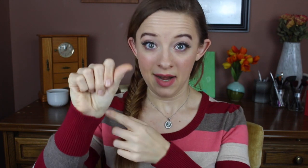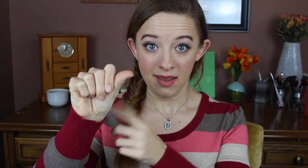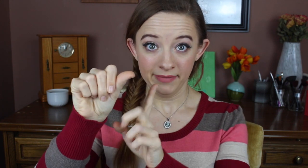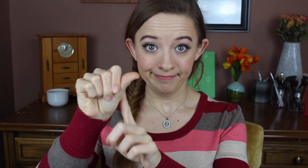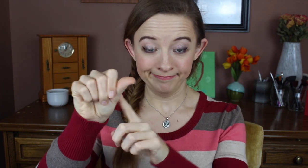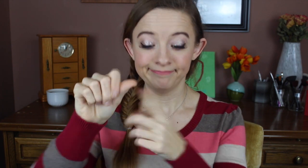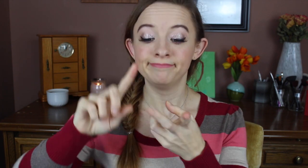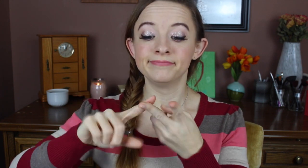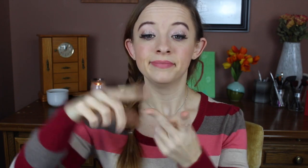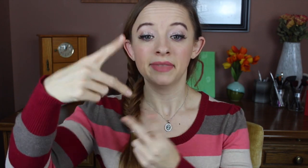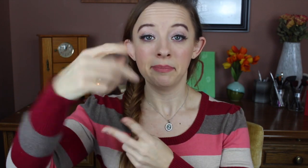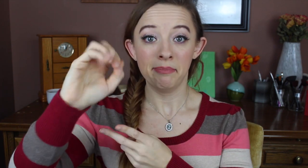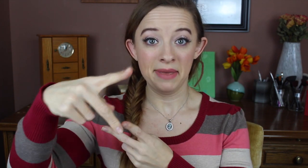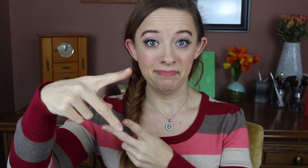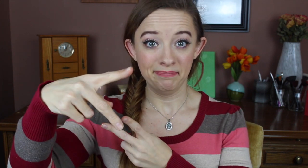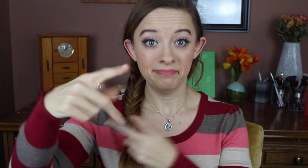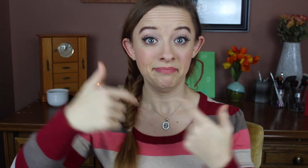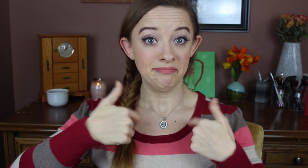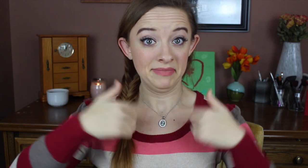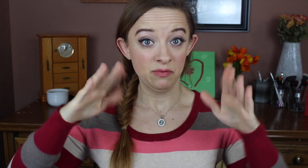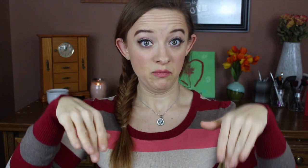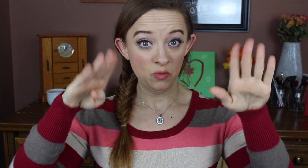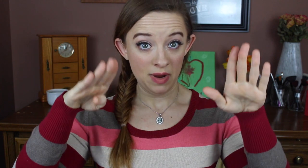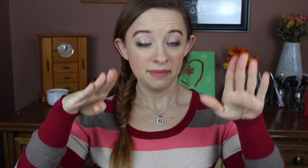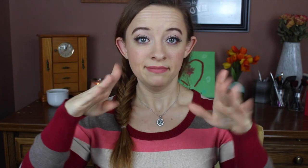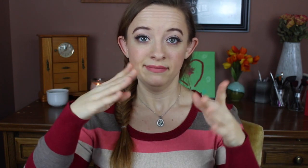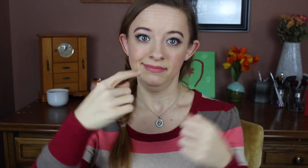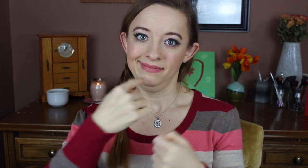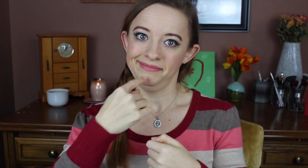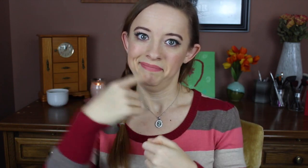either soda or pop. Where I grew